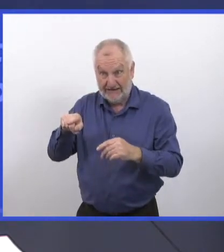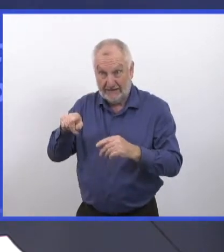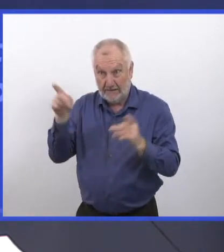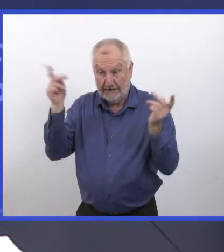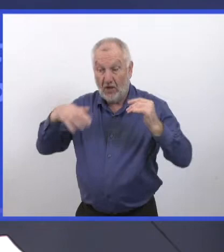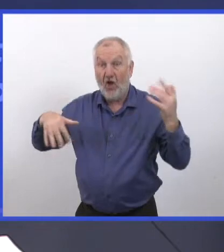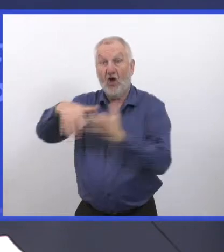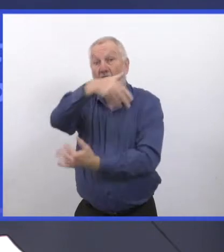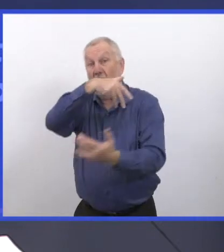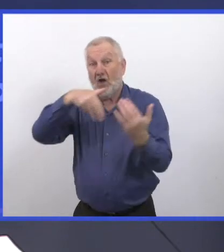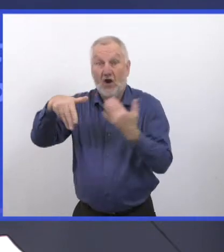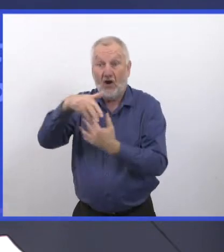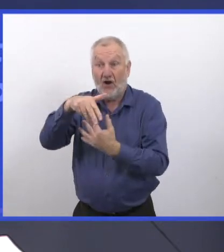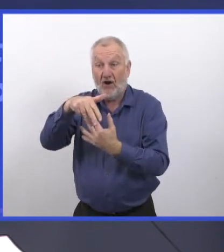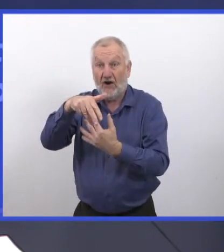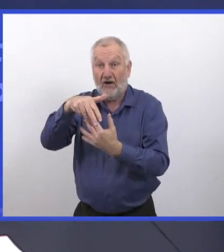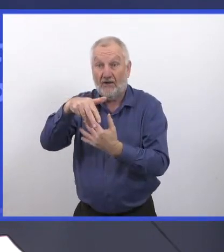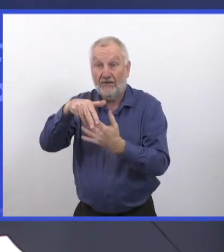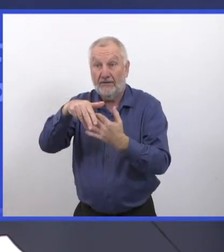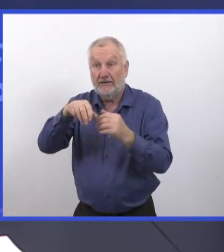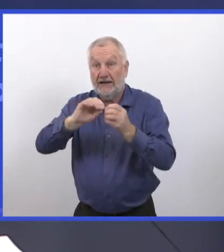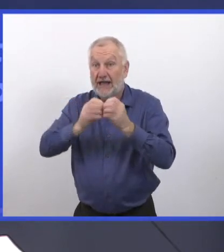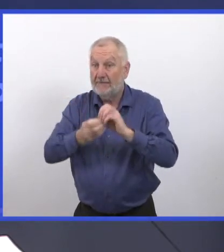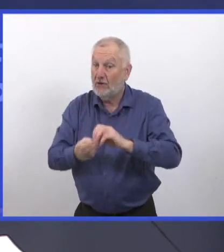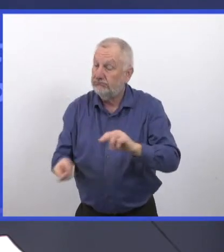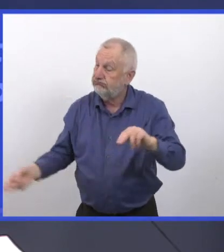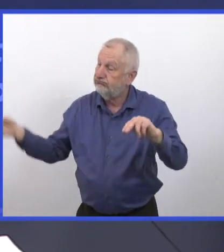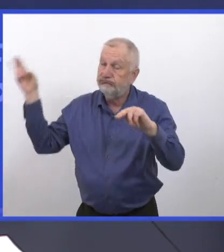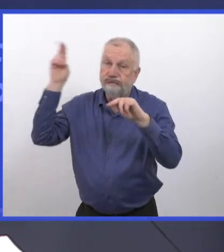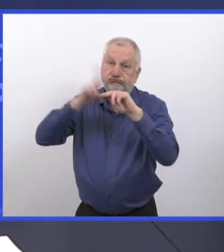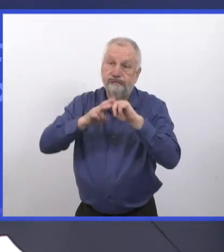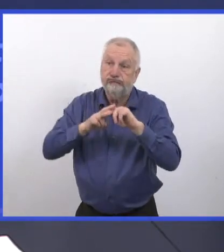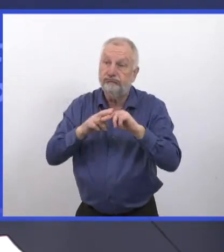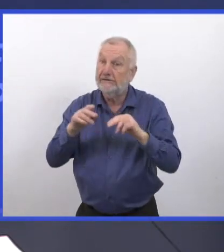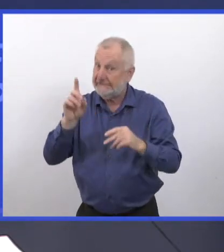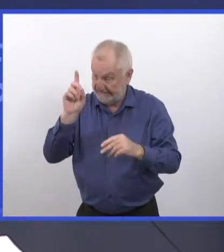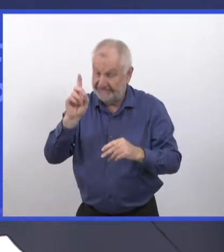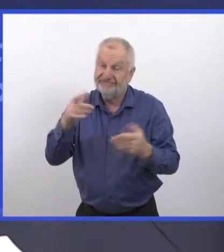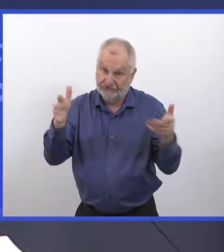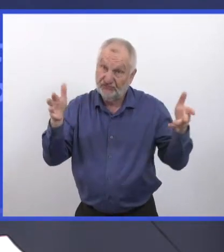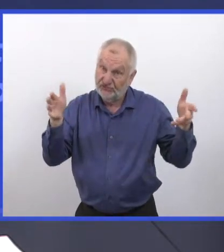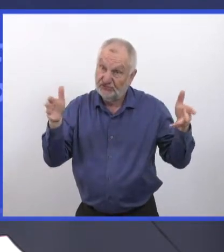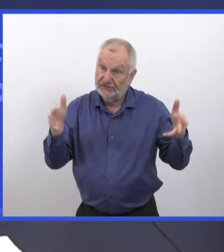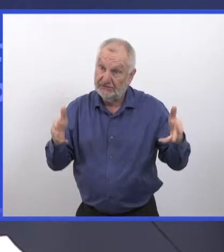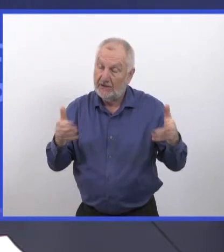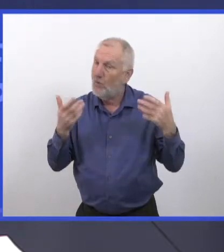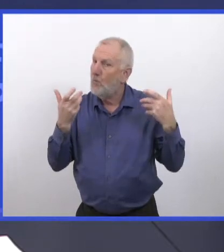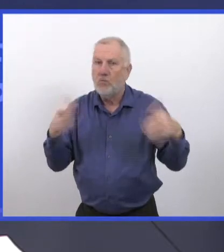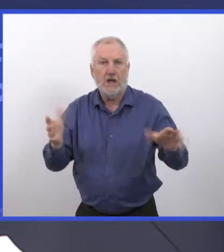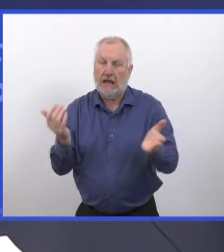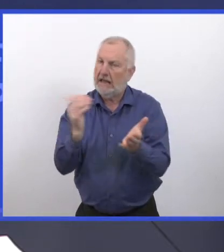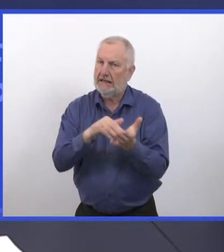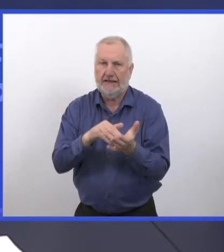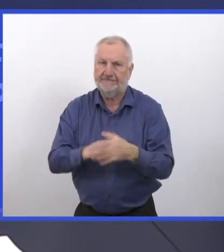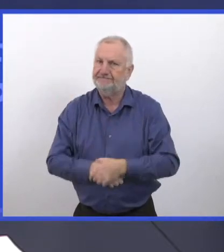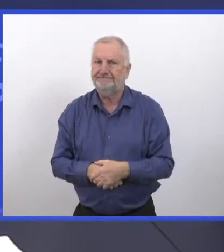Donc, si une personne est exposée à deux virus en même temps, son corps va les combattre tous les deux.